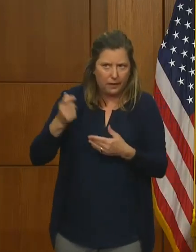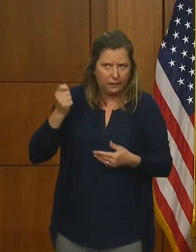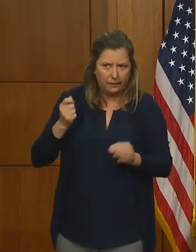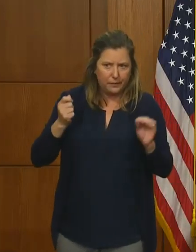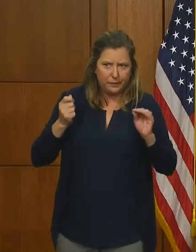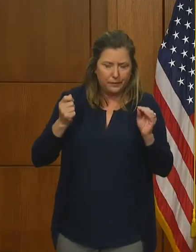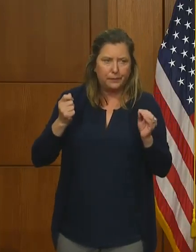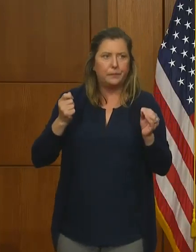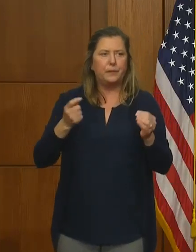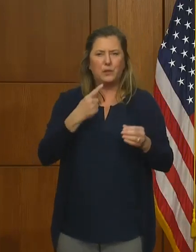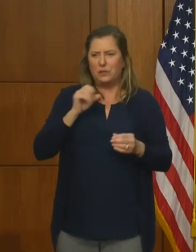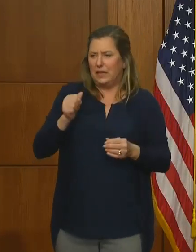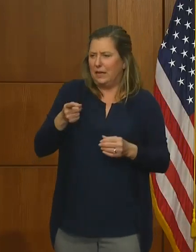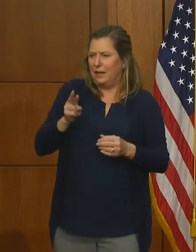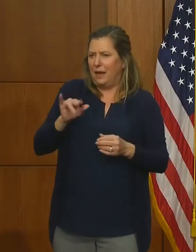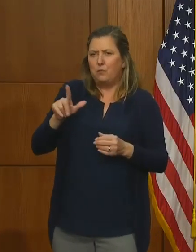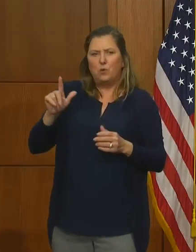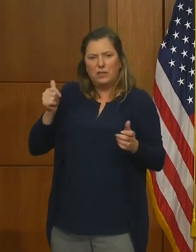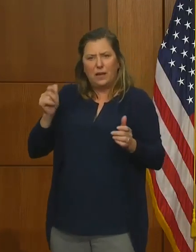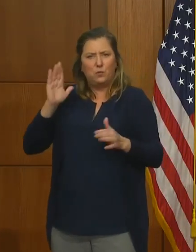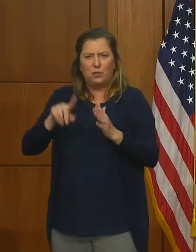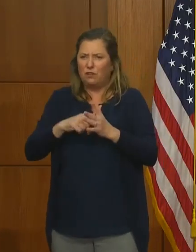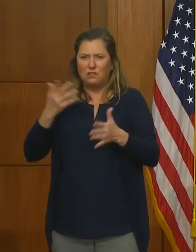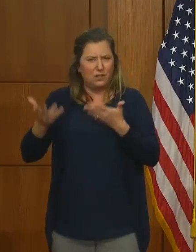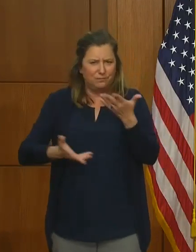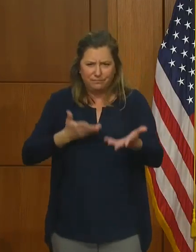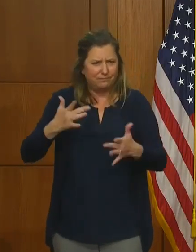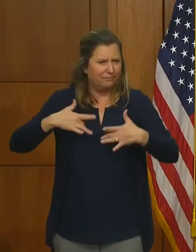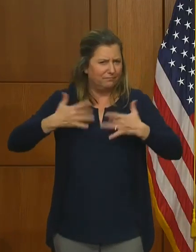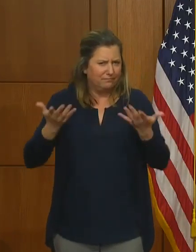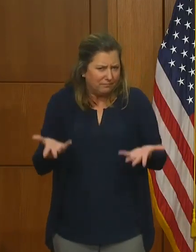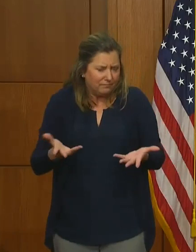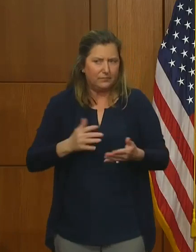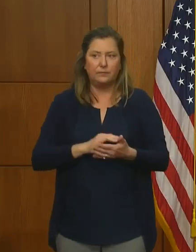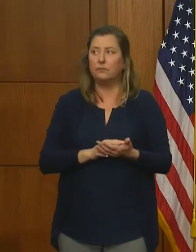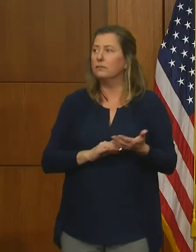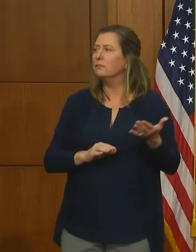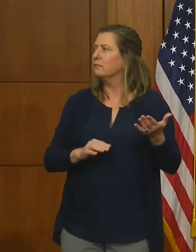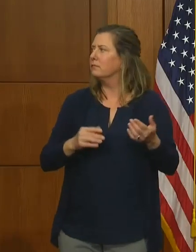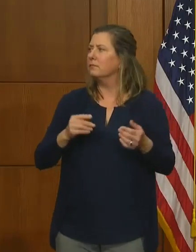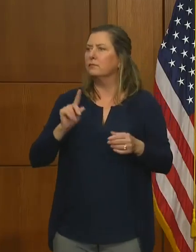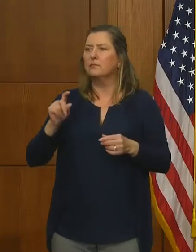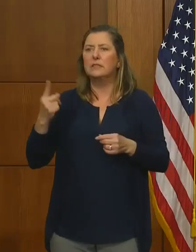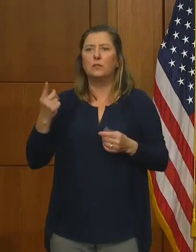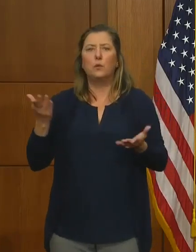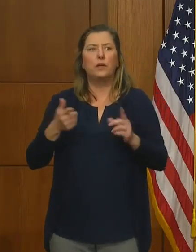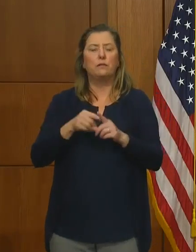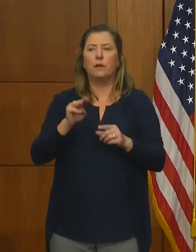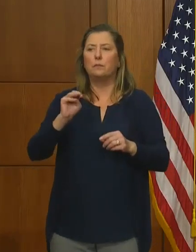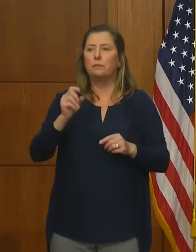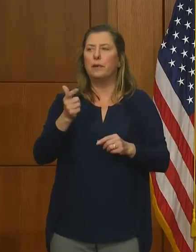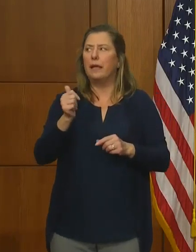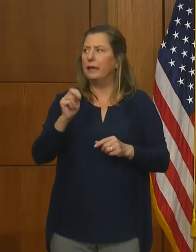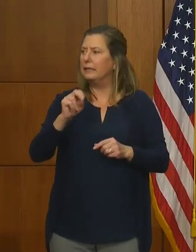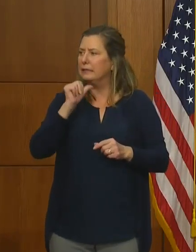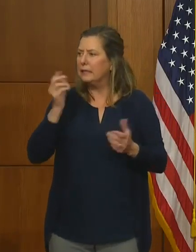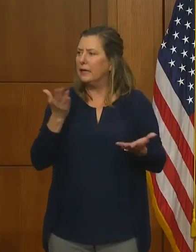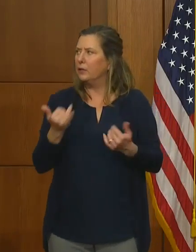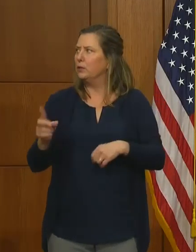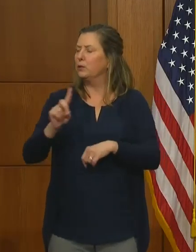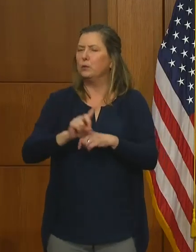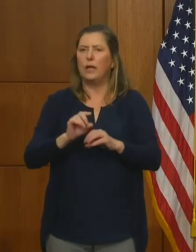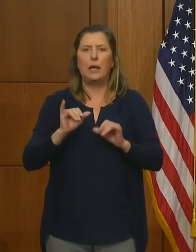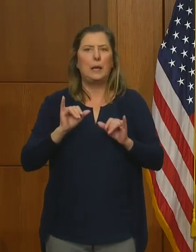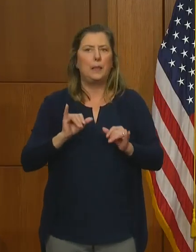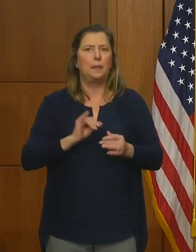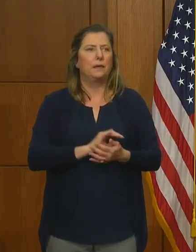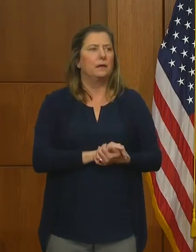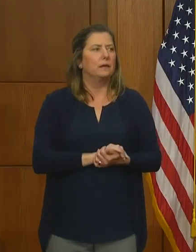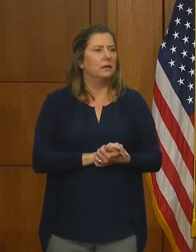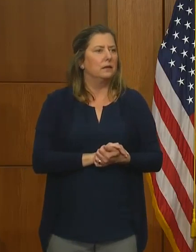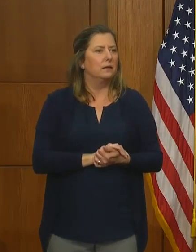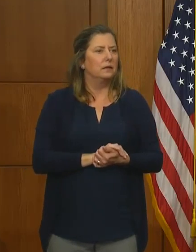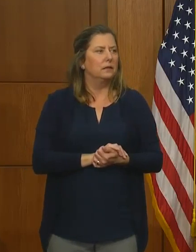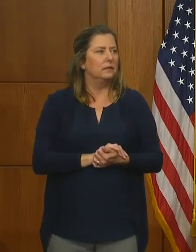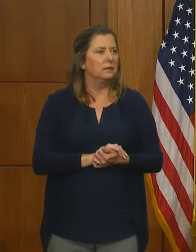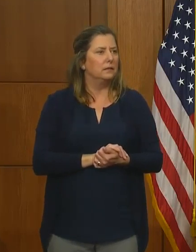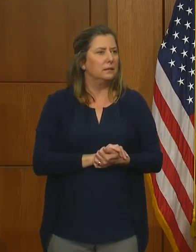SEEN THAT YET THEY ARE ALL